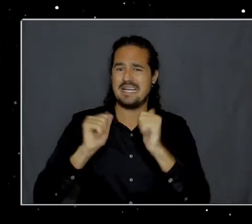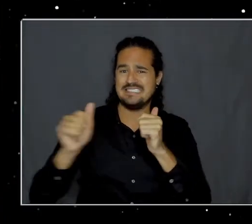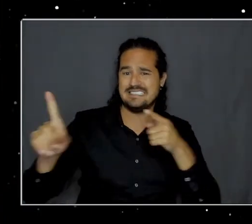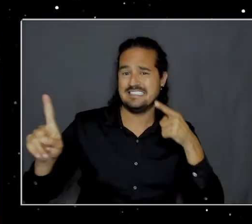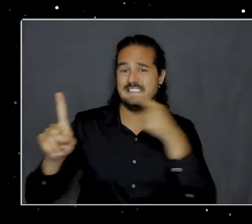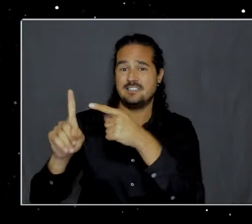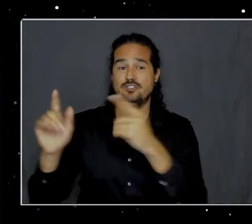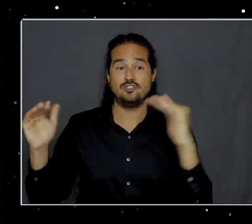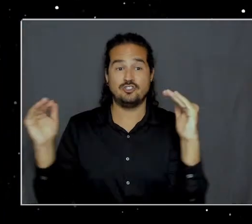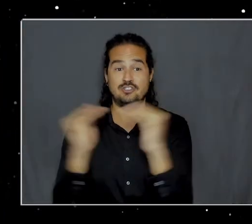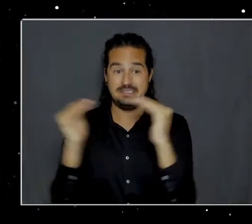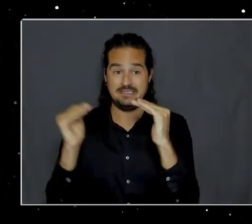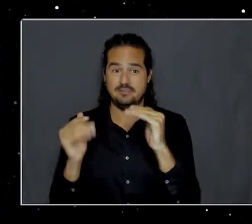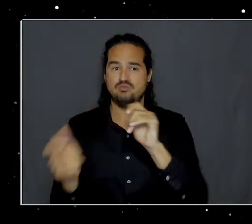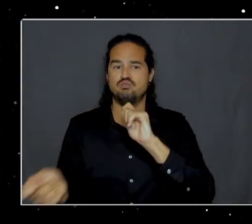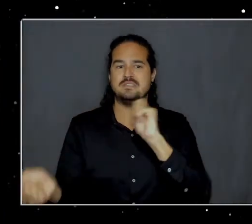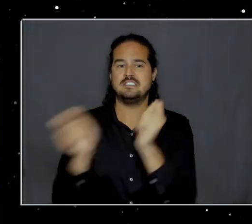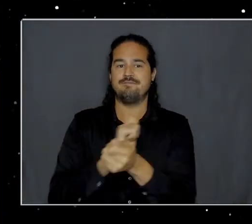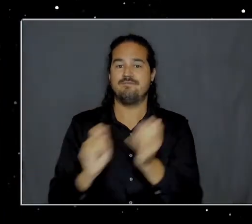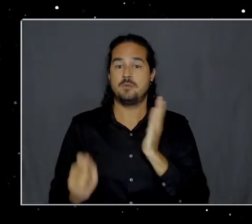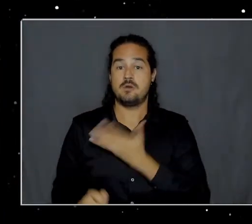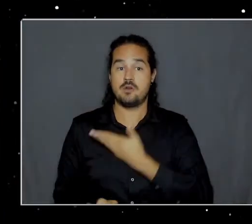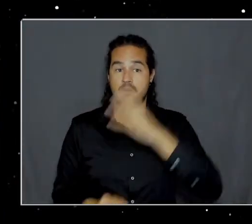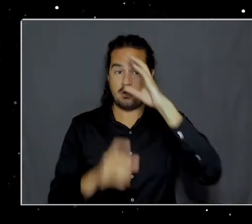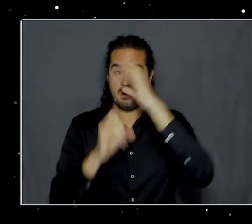TRANSFORMING OUR